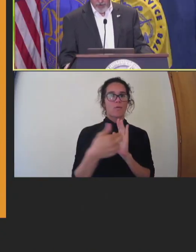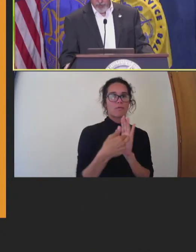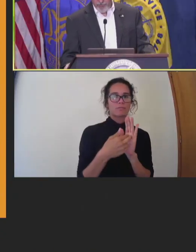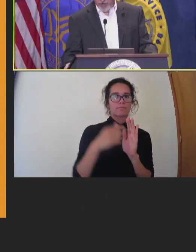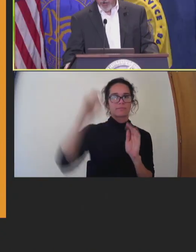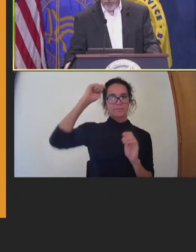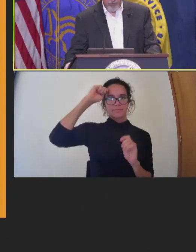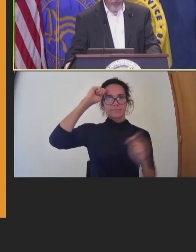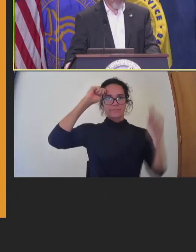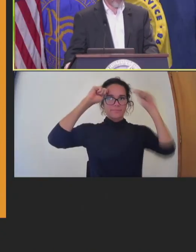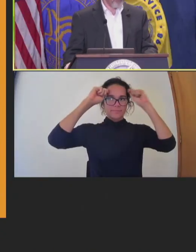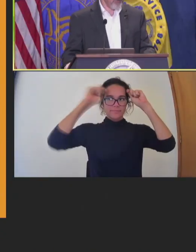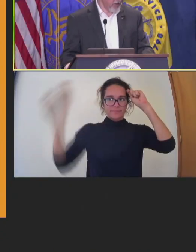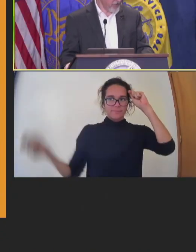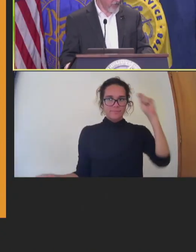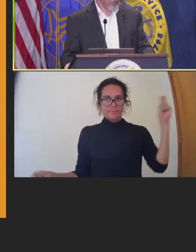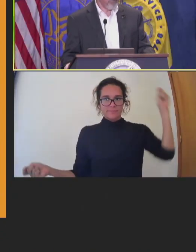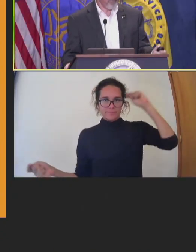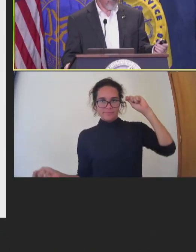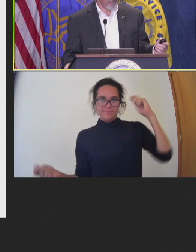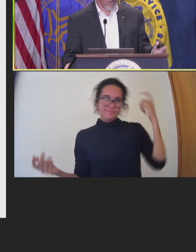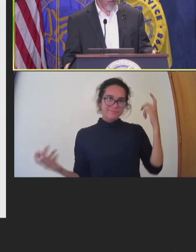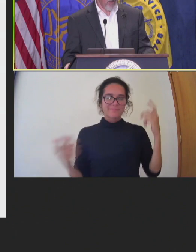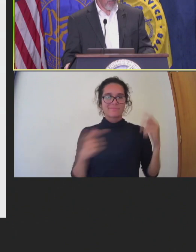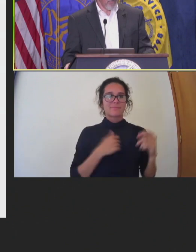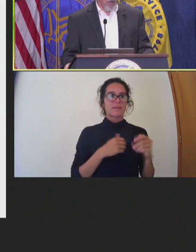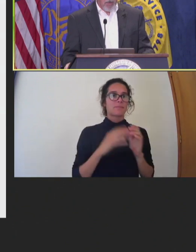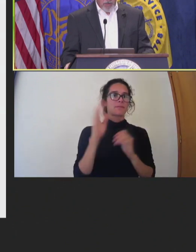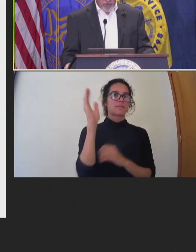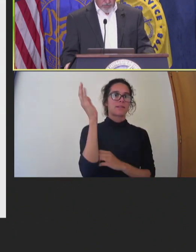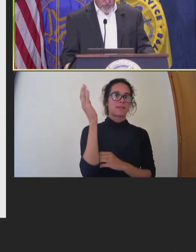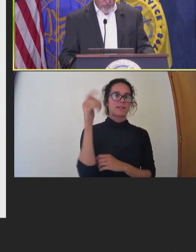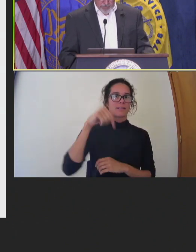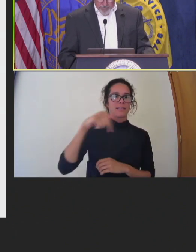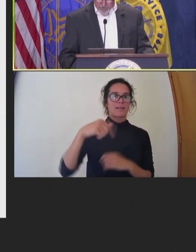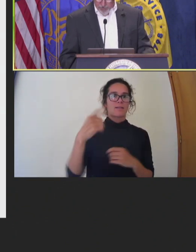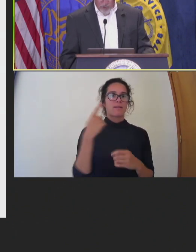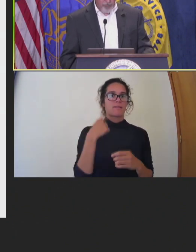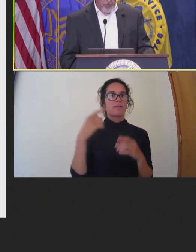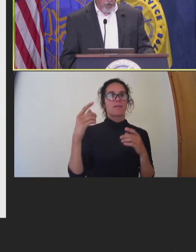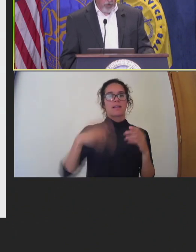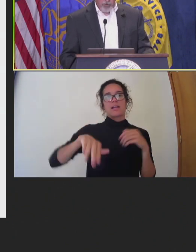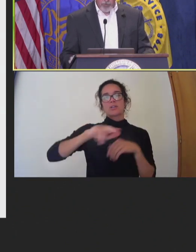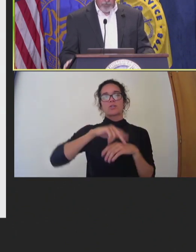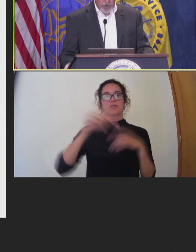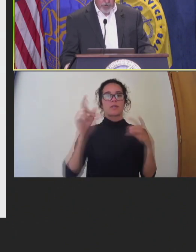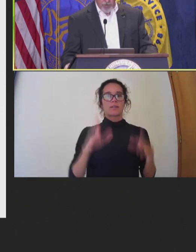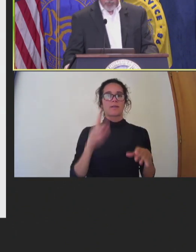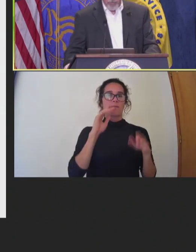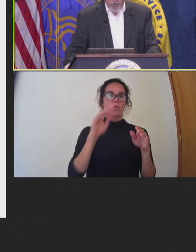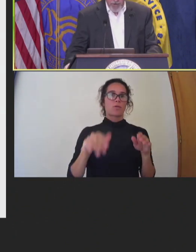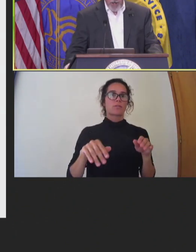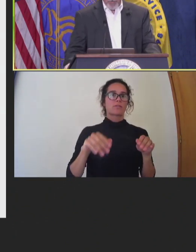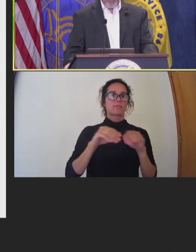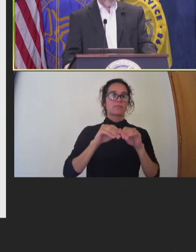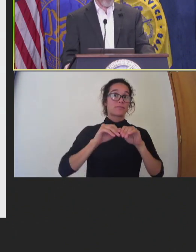Foundation for Infectious Diseases. So, for those of you all who may not be familiar,